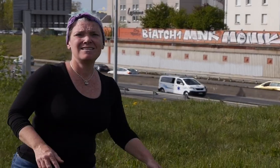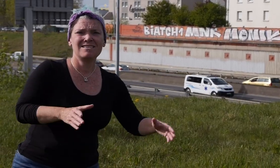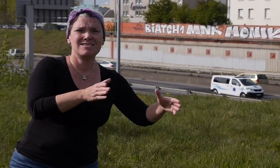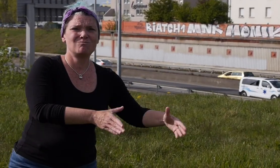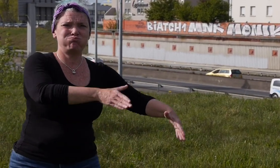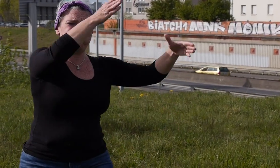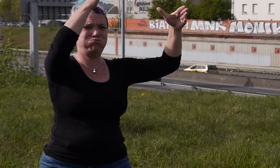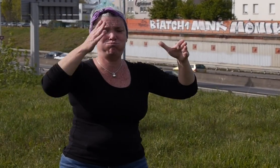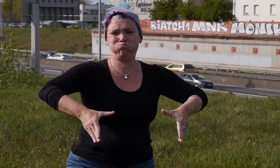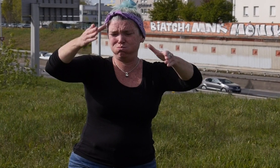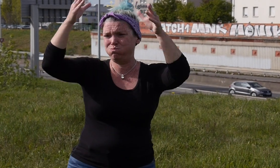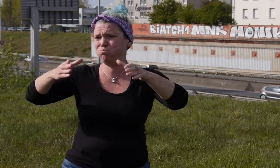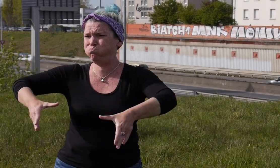Push aside all the city's business, the buildings,